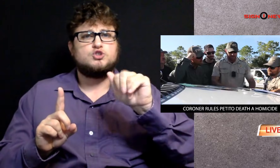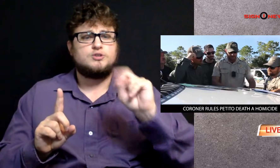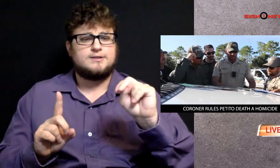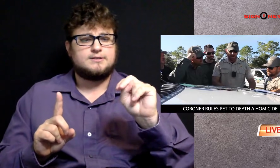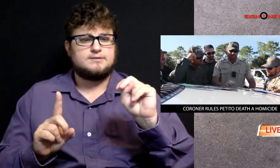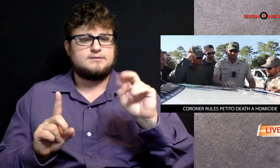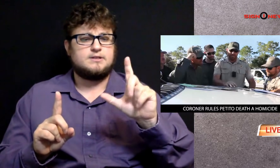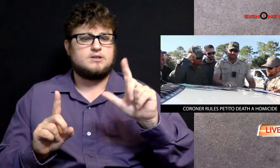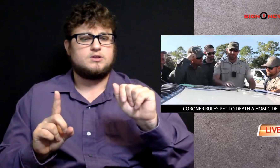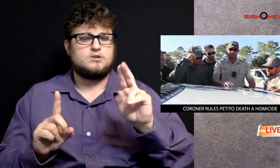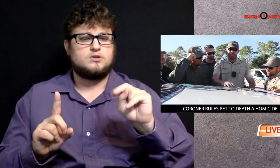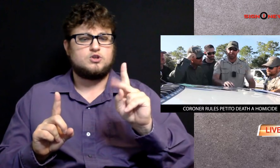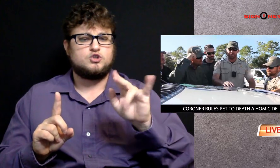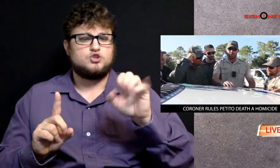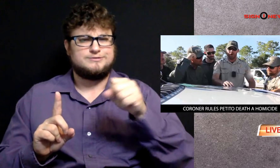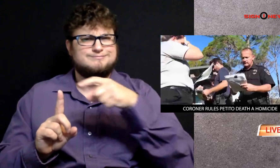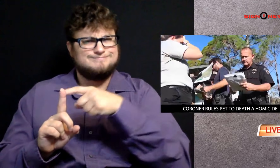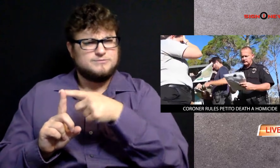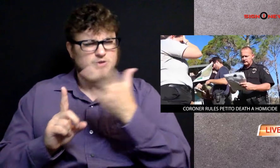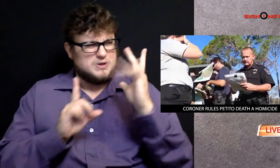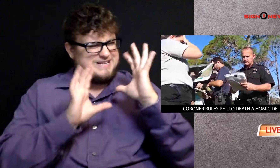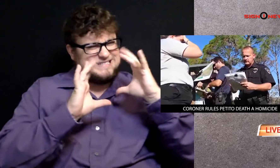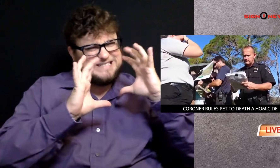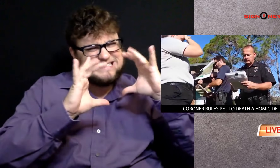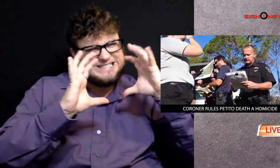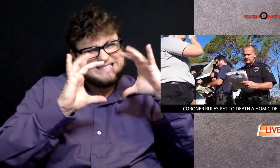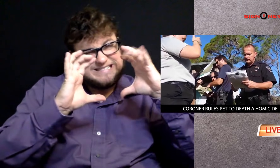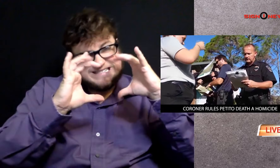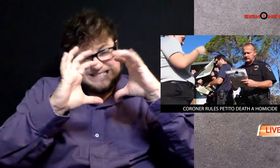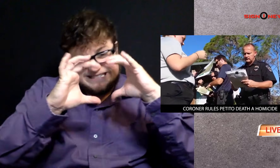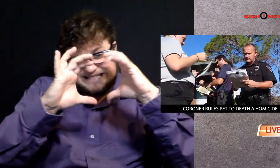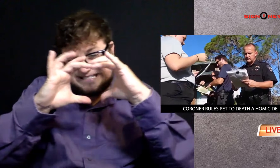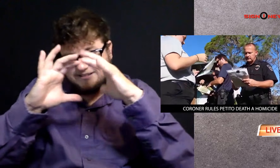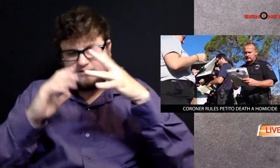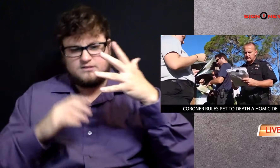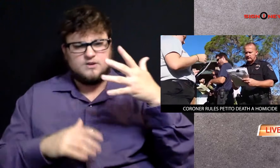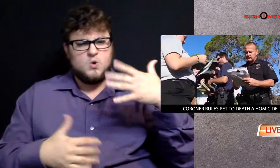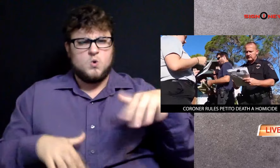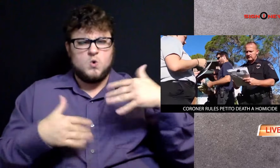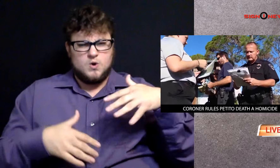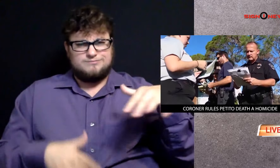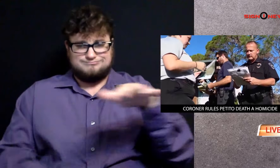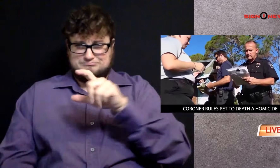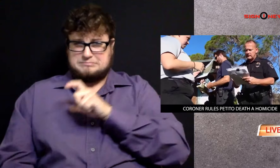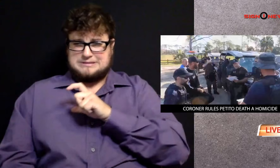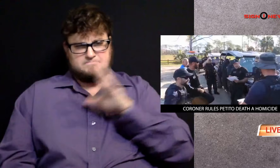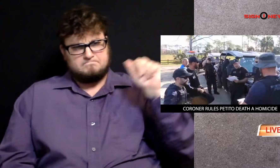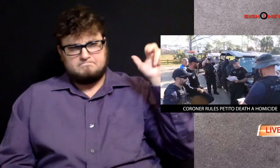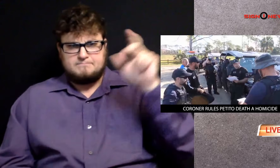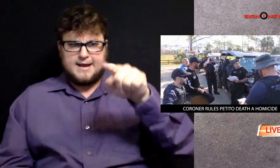now the search for potito's fiancee brian laundry is intensifying today brian laundry is intensifying today with police returning